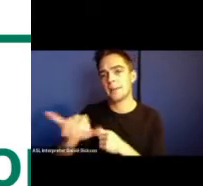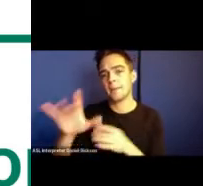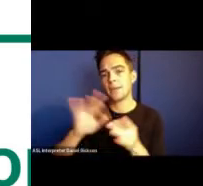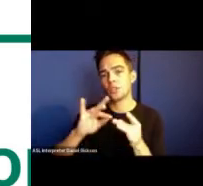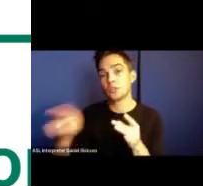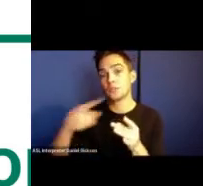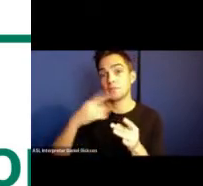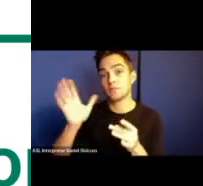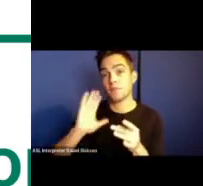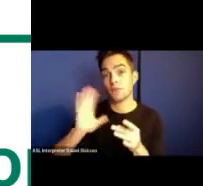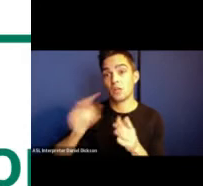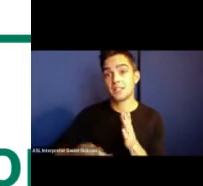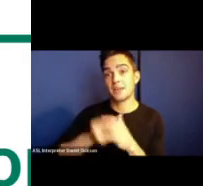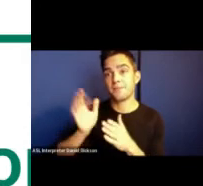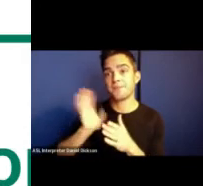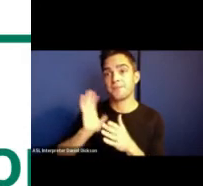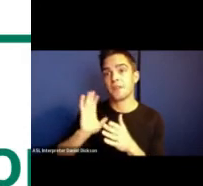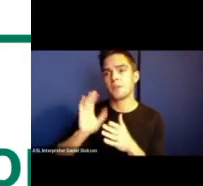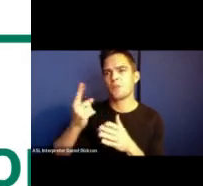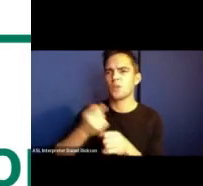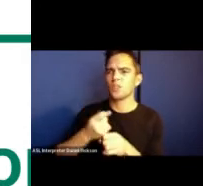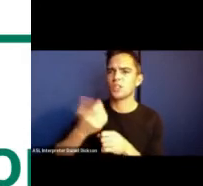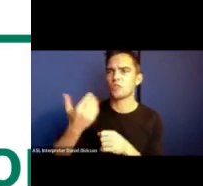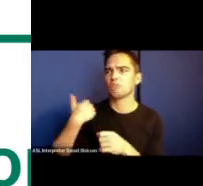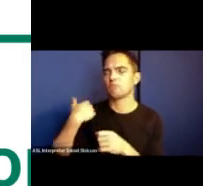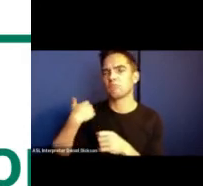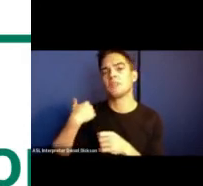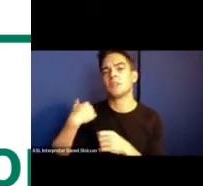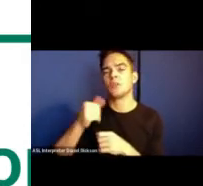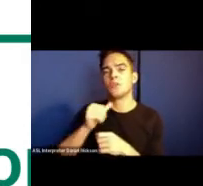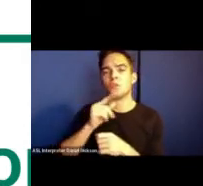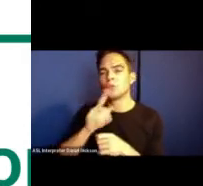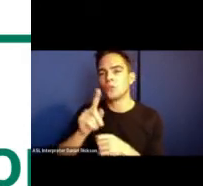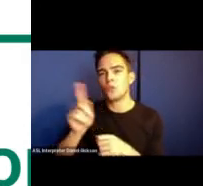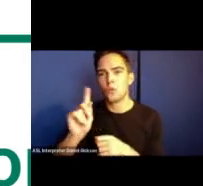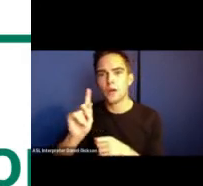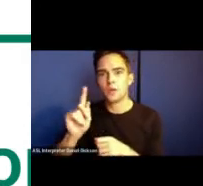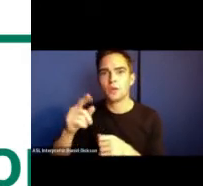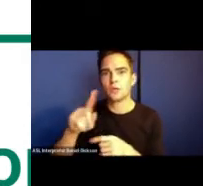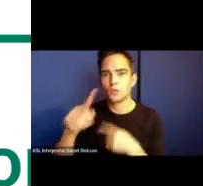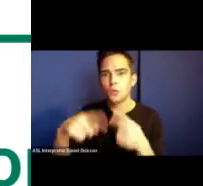where there was about a year or so where we weren't sure exactly where we were heading. And I